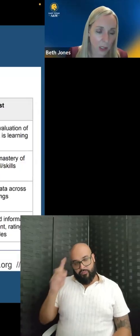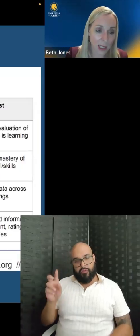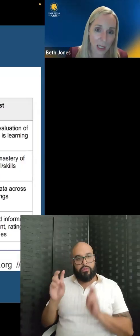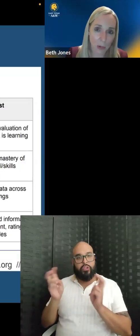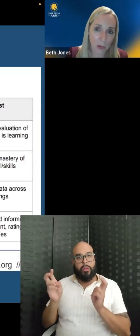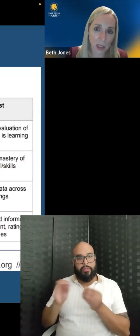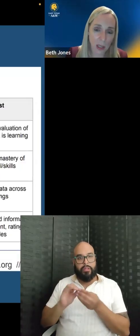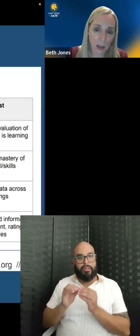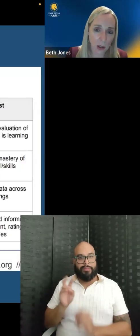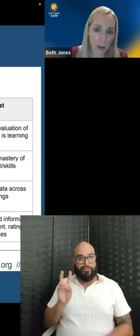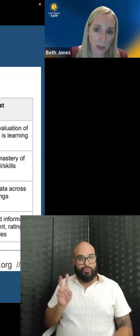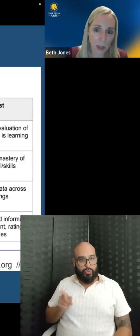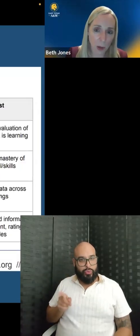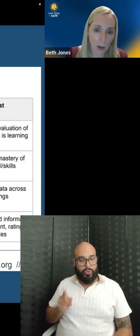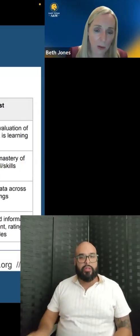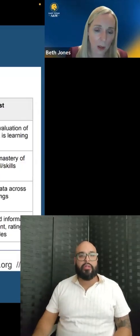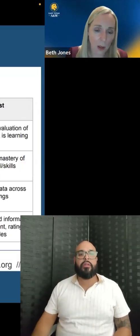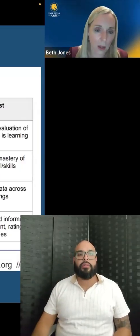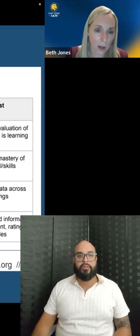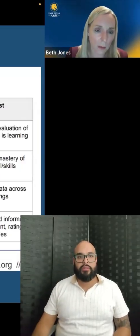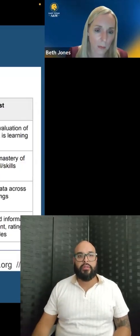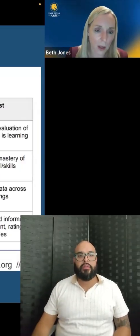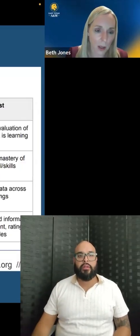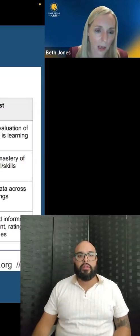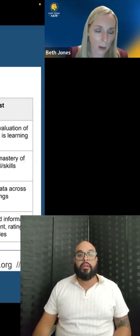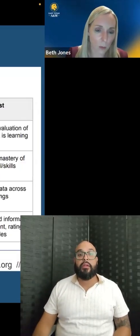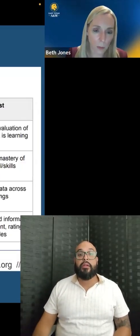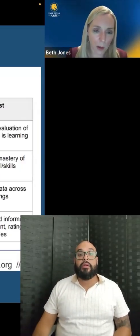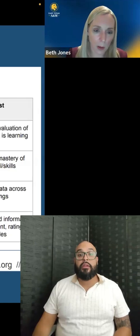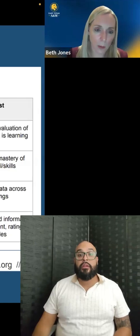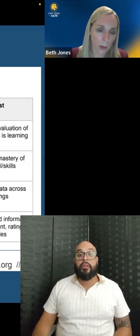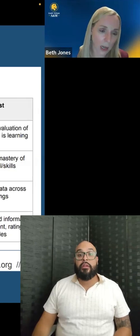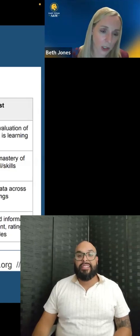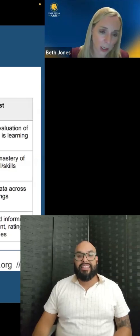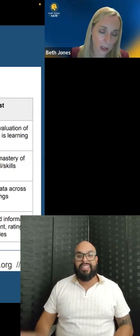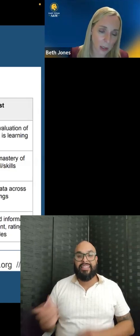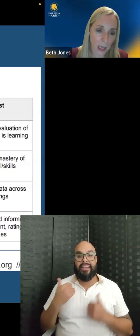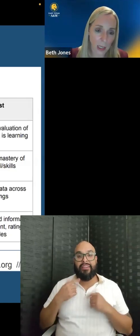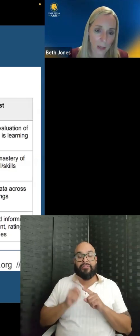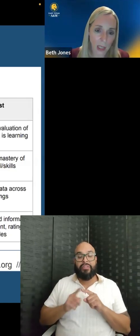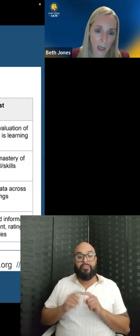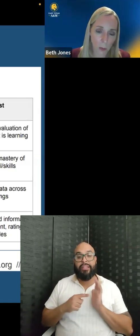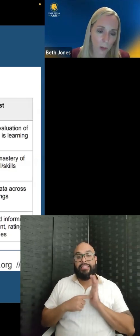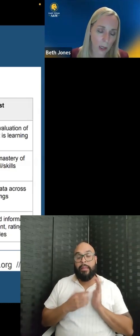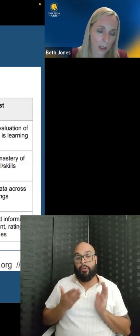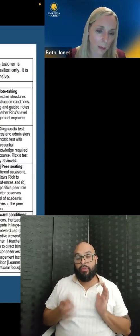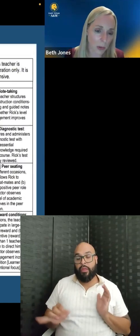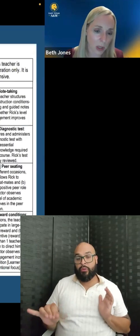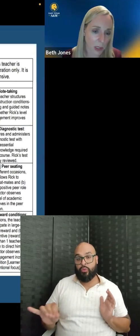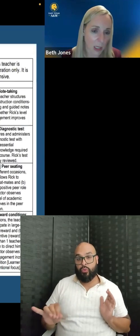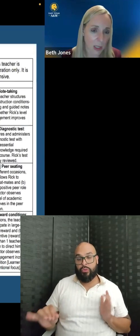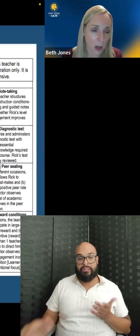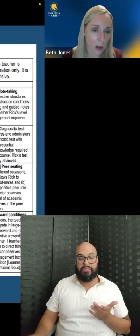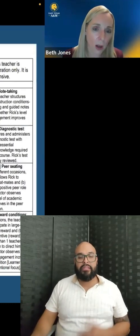And there's examples in that document as well. And actually the next slide gives that example that's presented there.